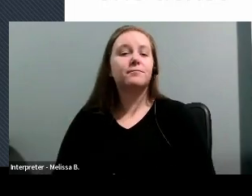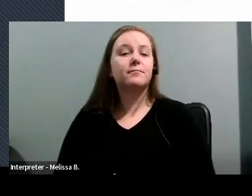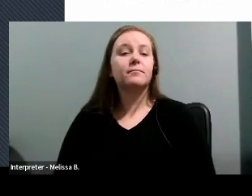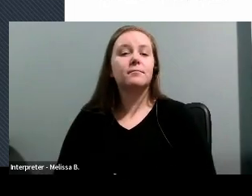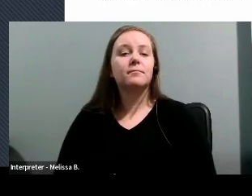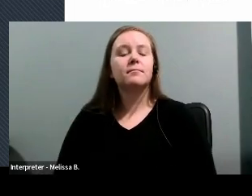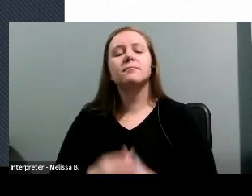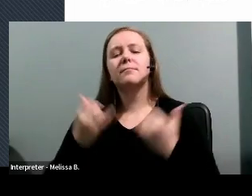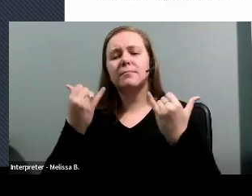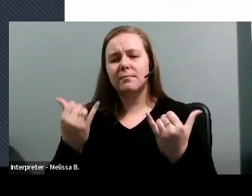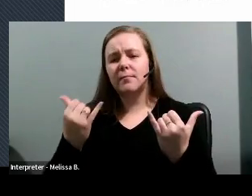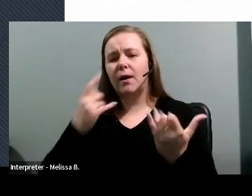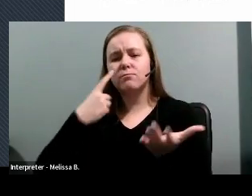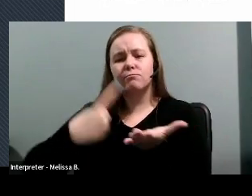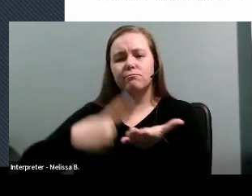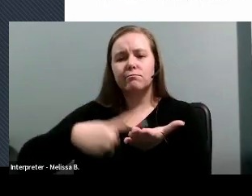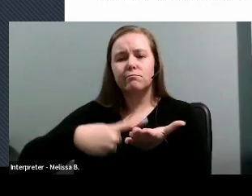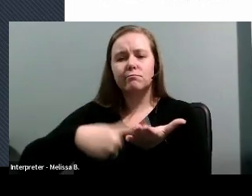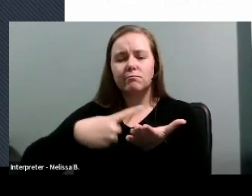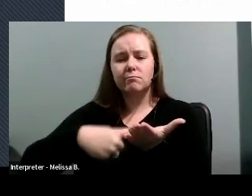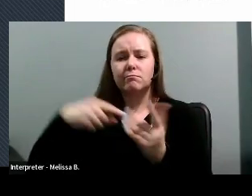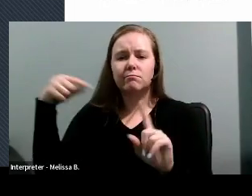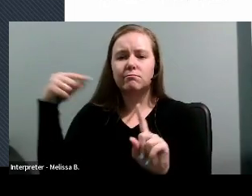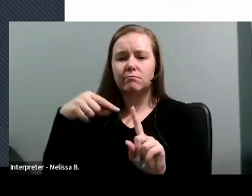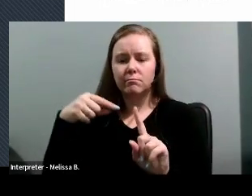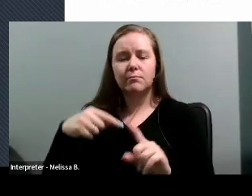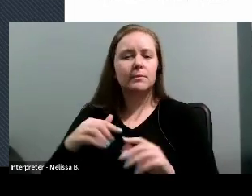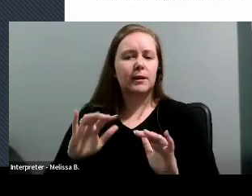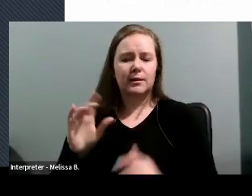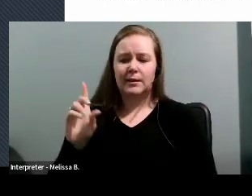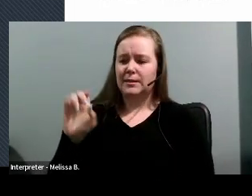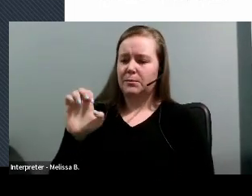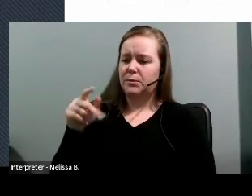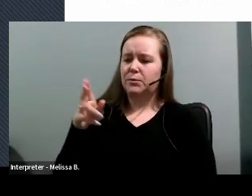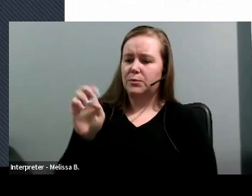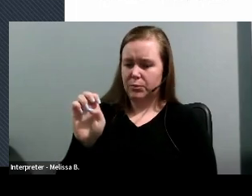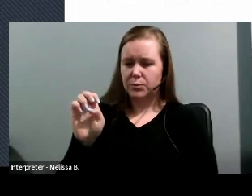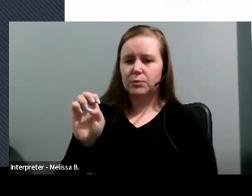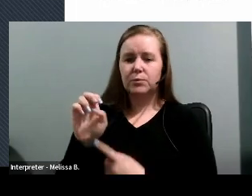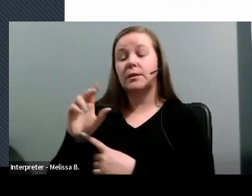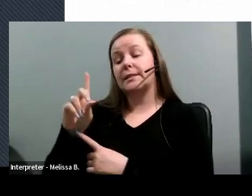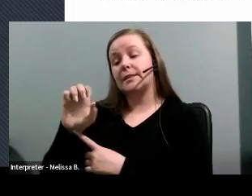Melissa Wong (she/her), SPT: How, having a deputation and getting involved in the city budget can have an impact.